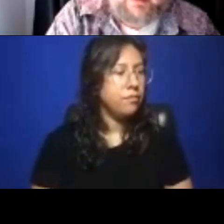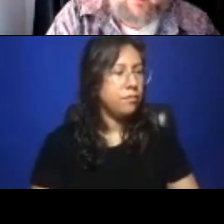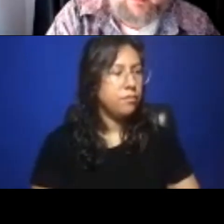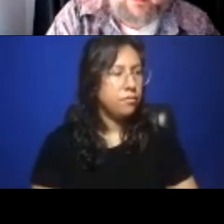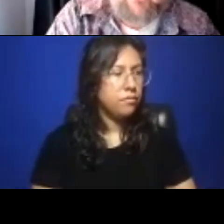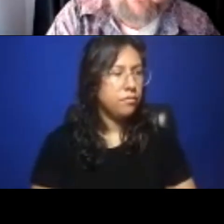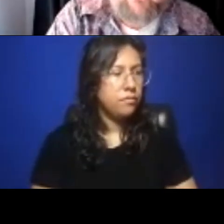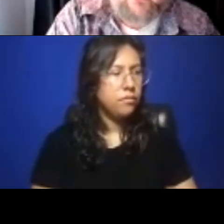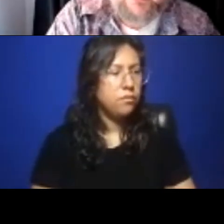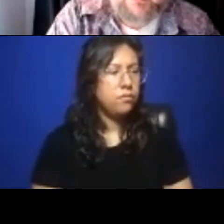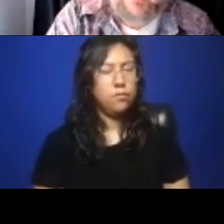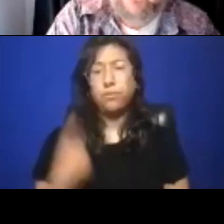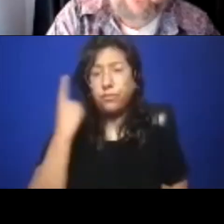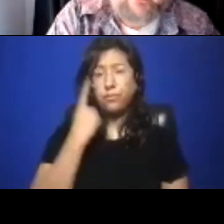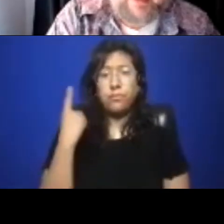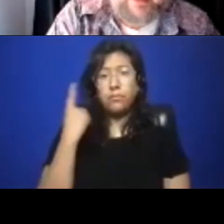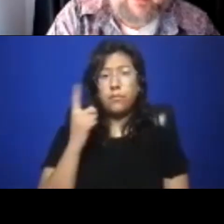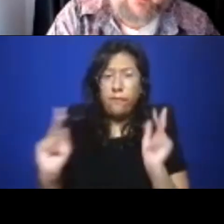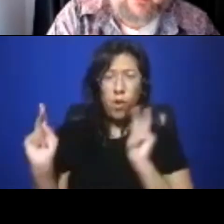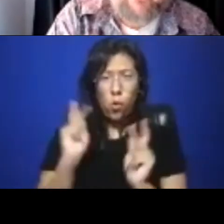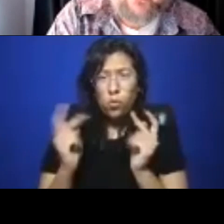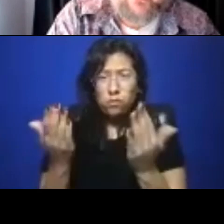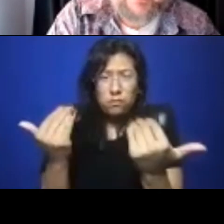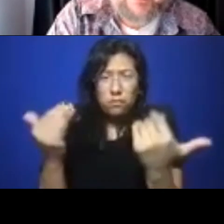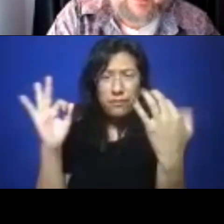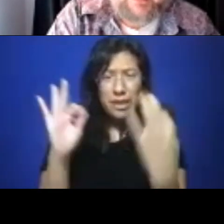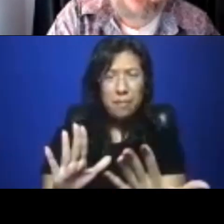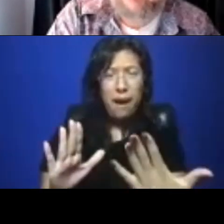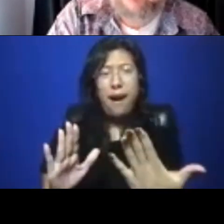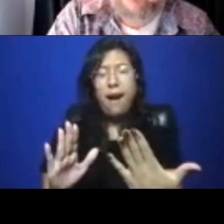And I'm wondering if folks could give some feedback about if you are seeing...